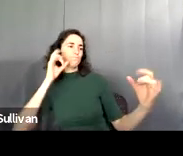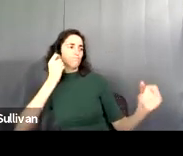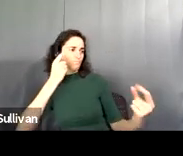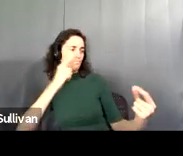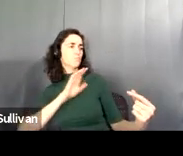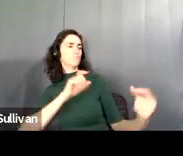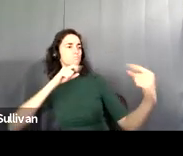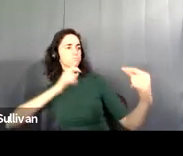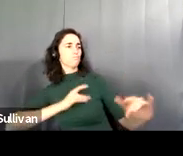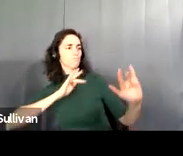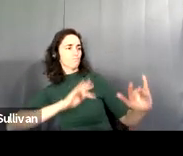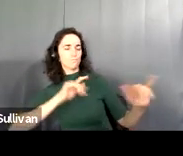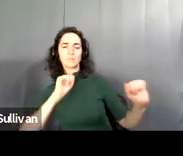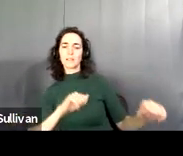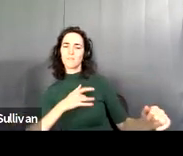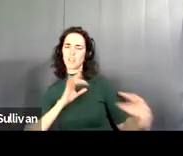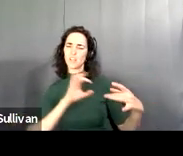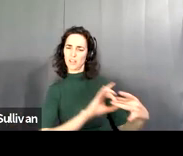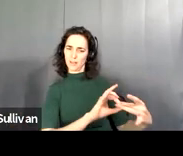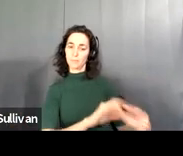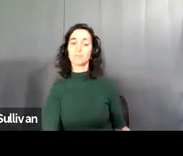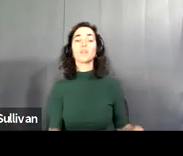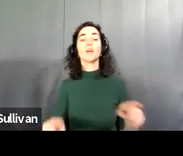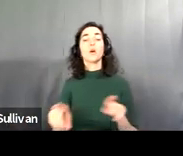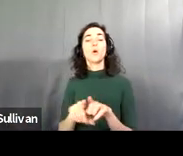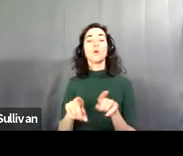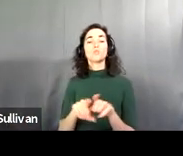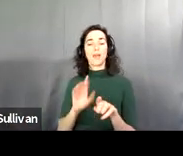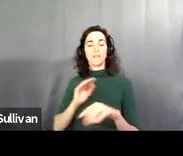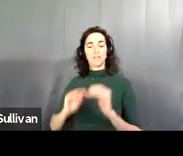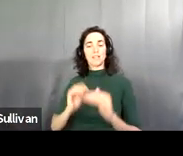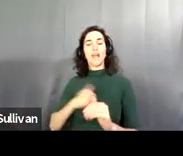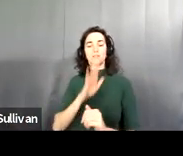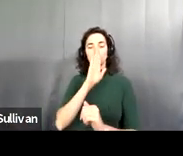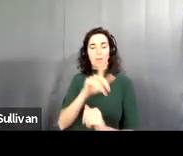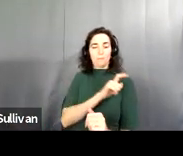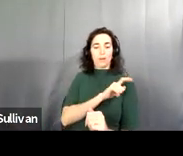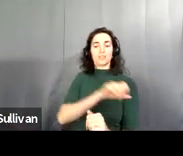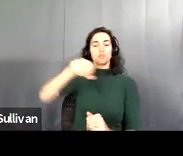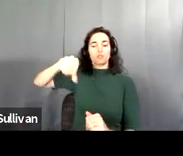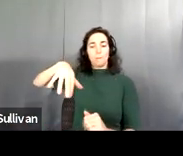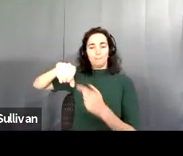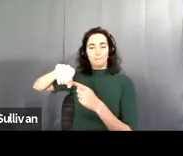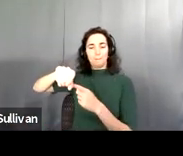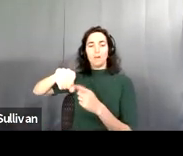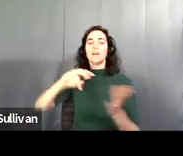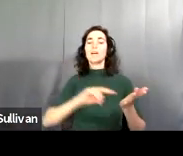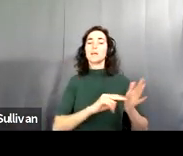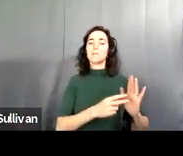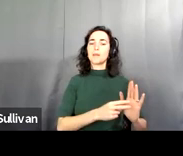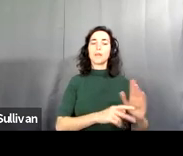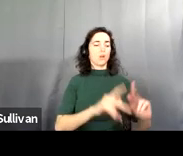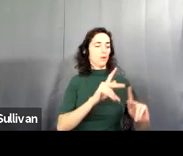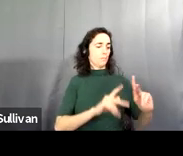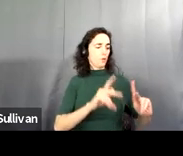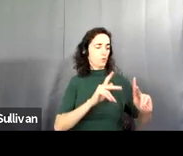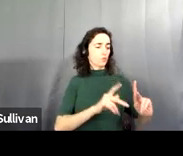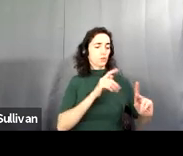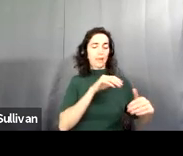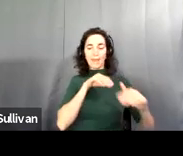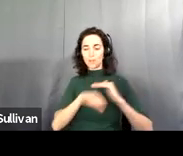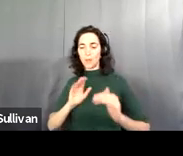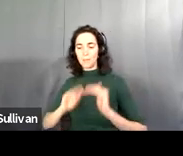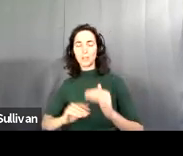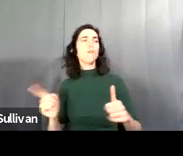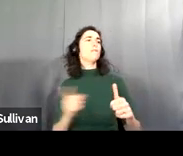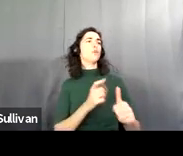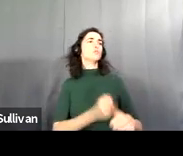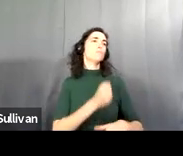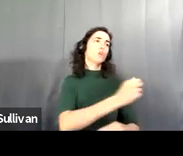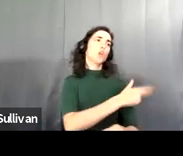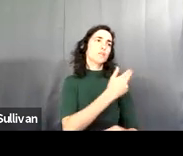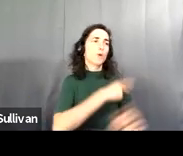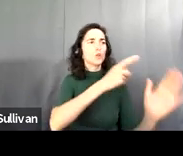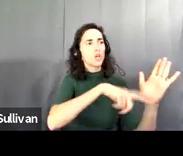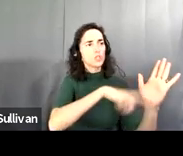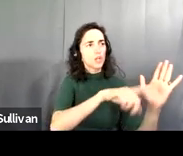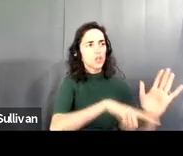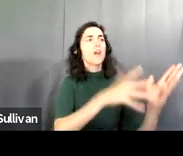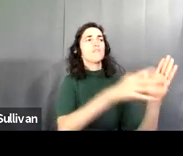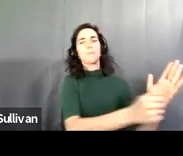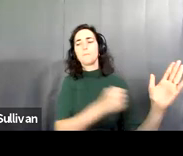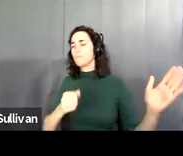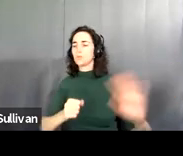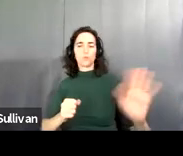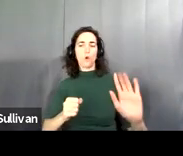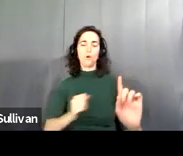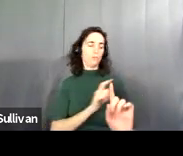Also our facility we do direct law enforcement drop offs, so individuals that come to this facility. They don't have to have medical clearance, so they don't have to go to a facility hospital first, before they come to our facility, we're really focused